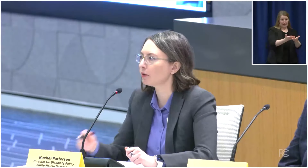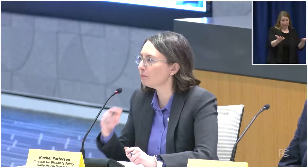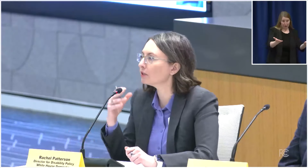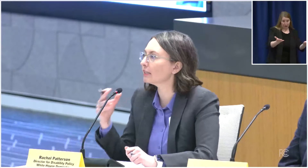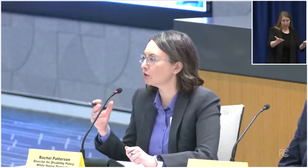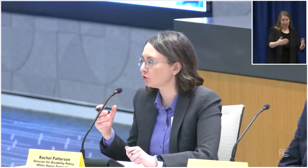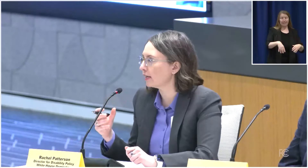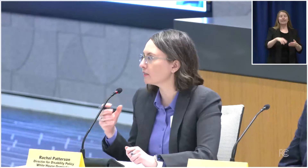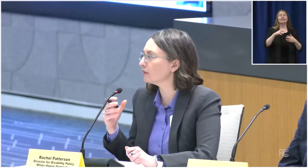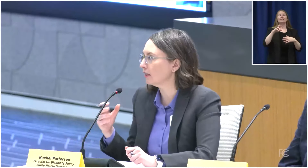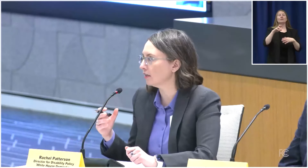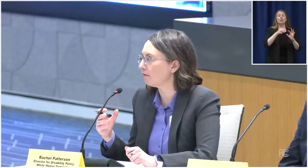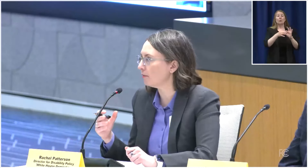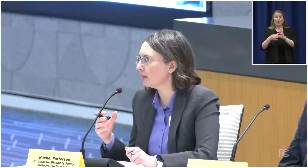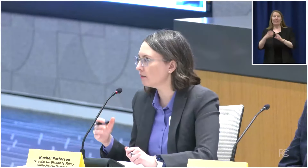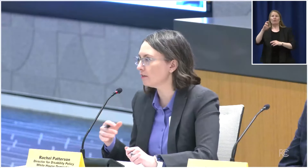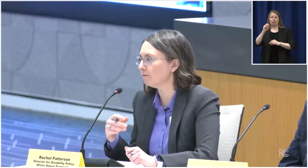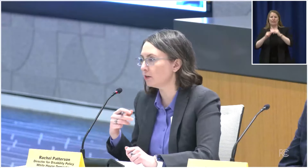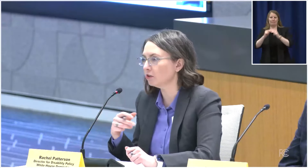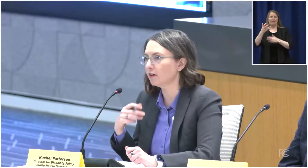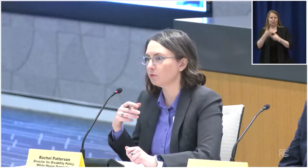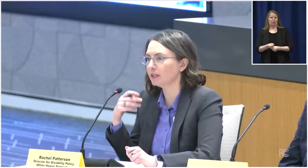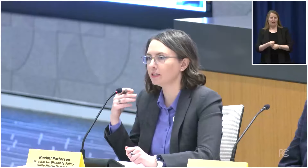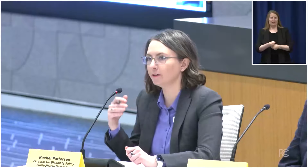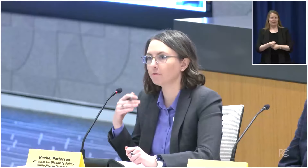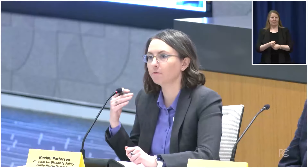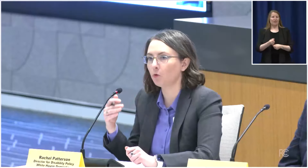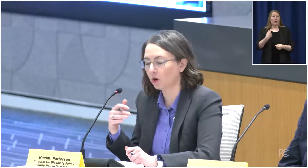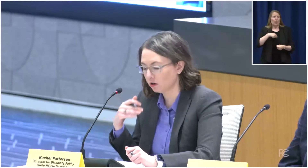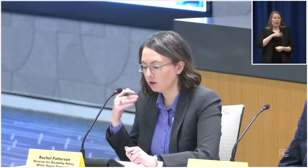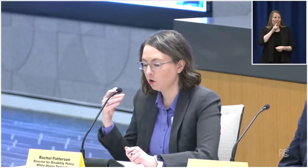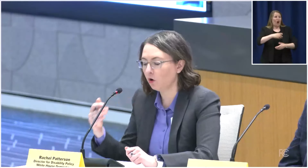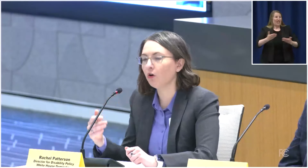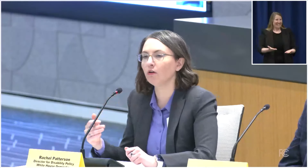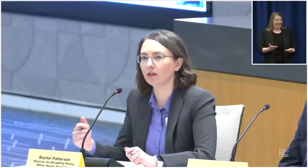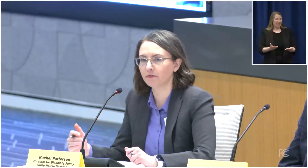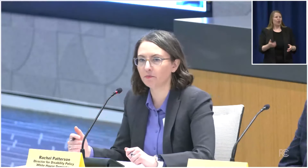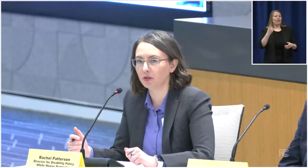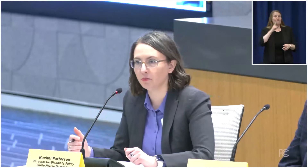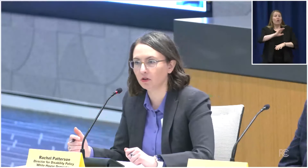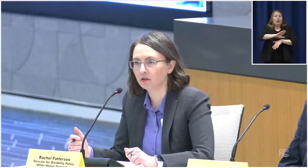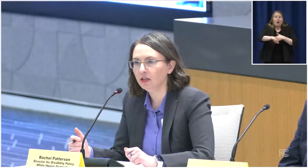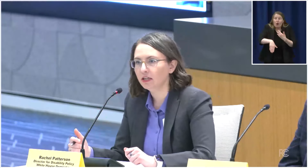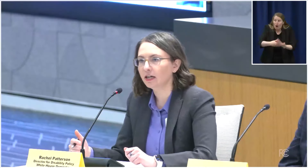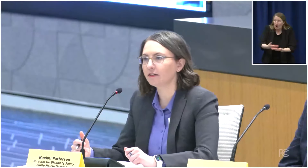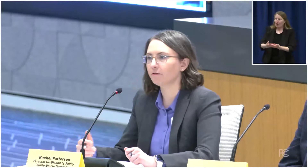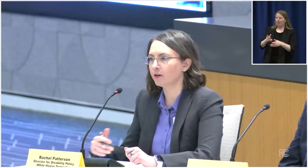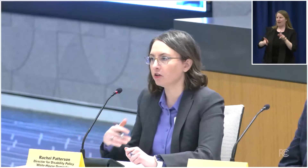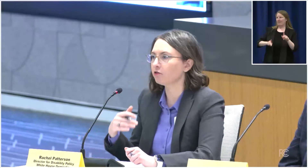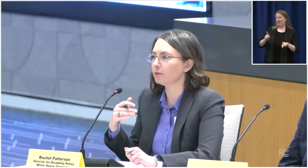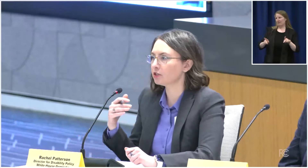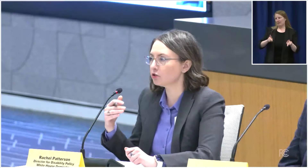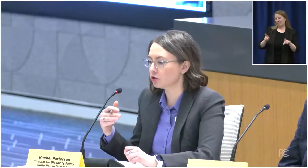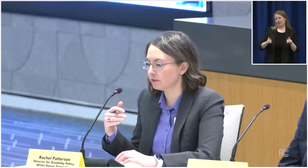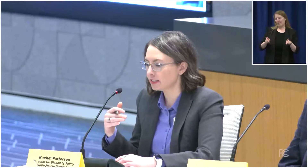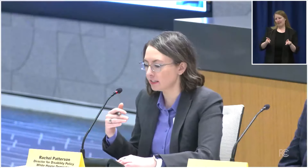AND THAT'S THE ORDER ON TRAMING FEDERAL CUSTOMER EXPERIENCE -- TRANSFORMING CUSTOMER EXPERIENCE TO REBUILD TRUST IN GOVERNMENT